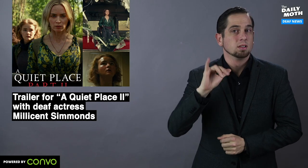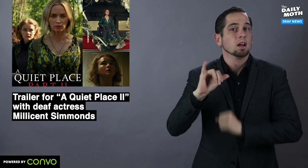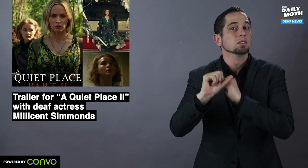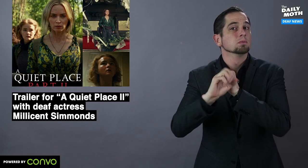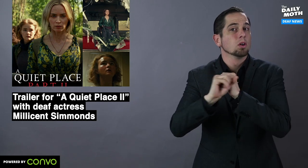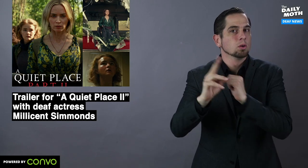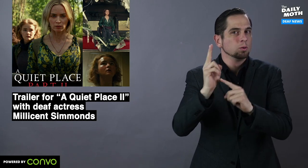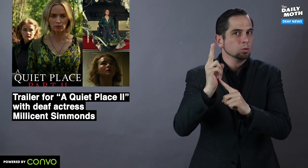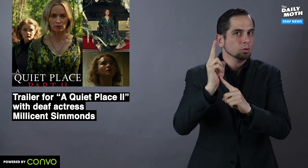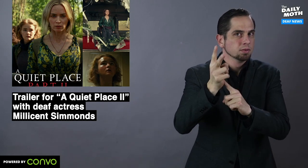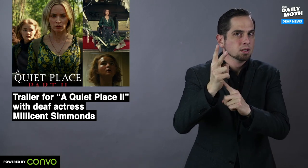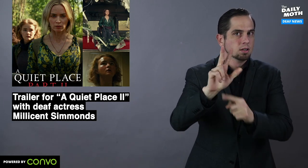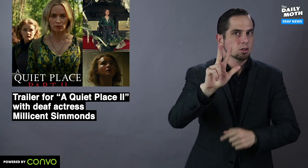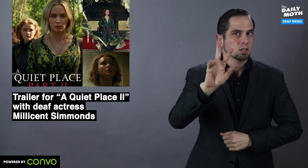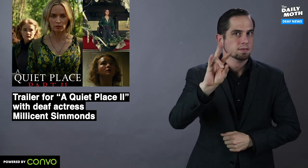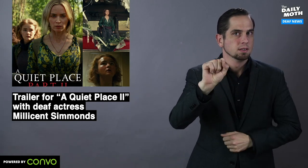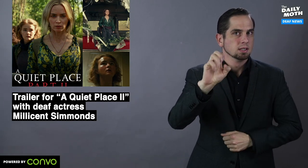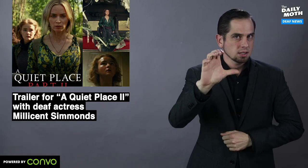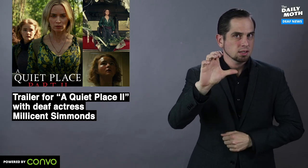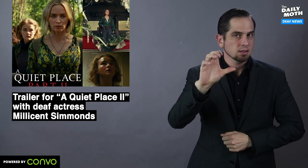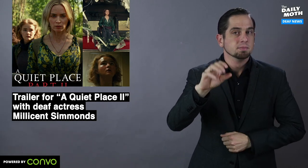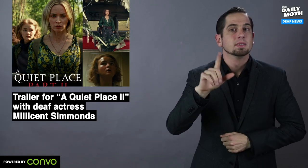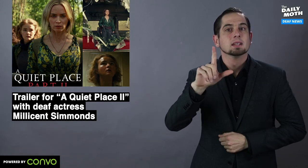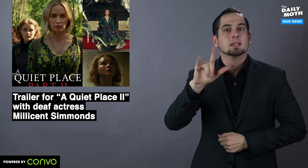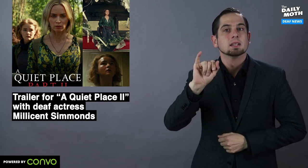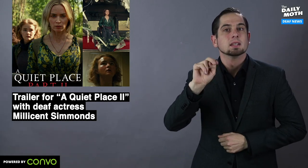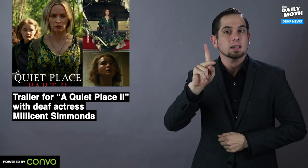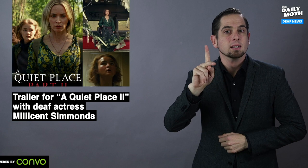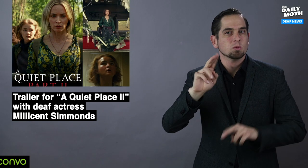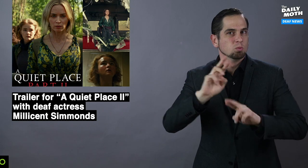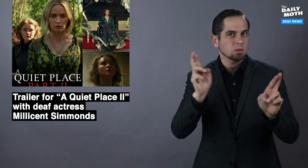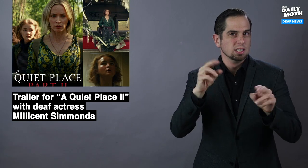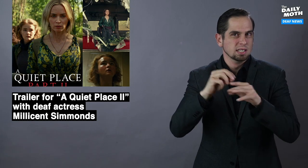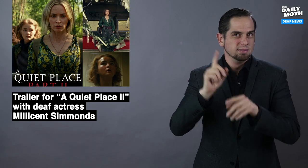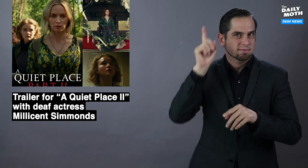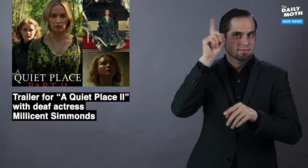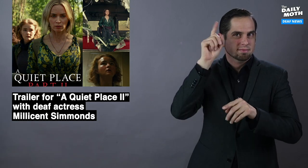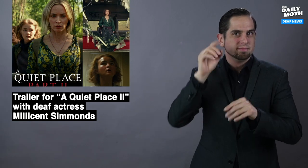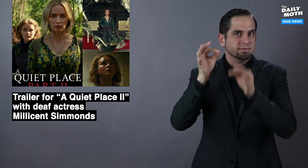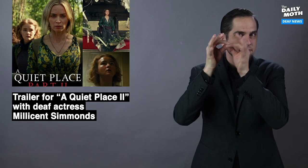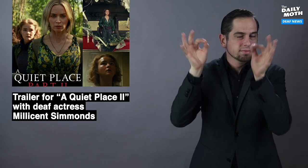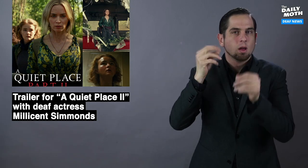It is 2:37 long and the link is in the description or